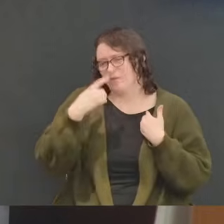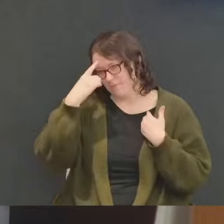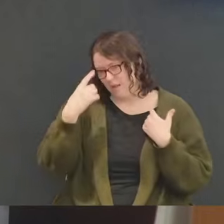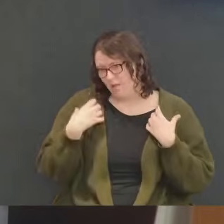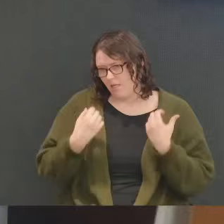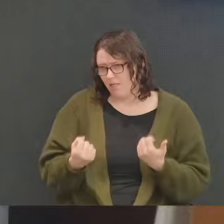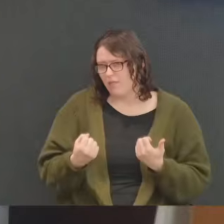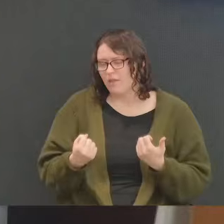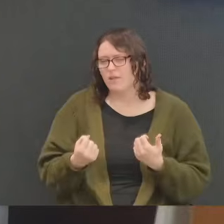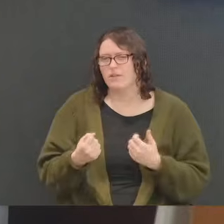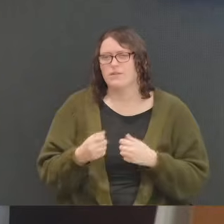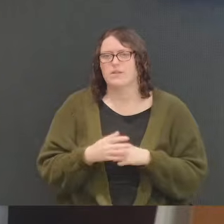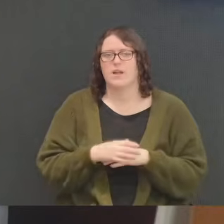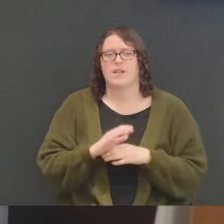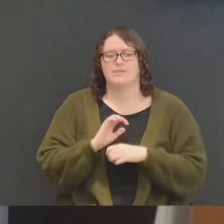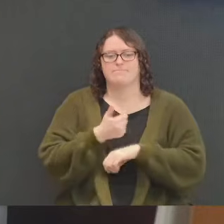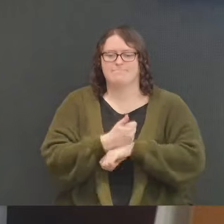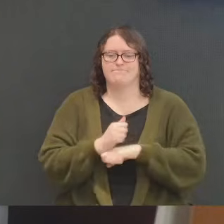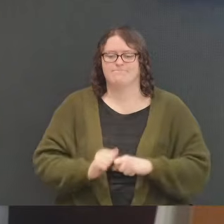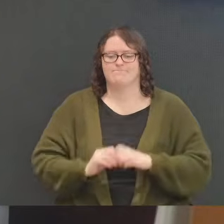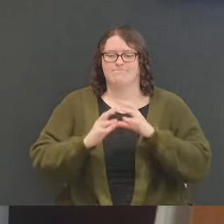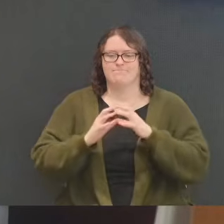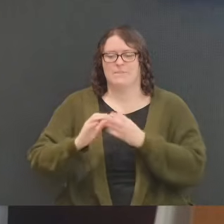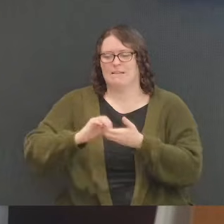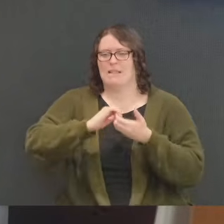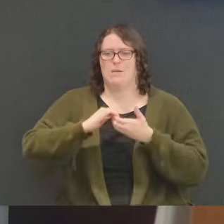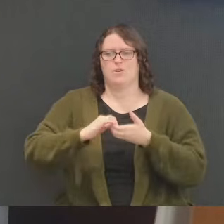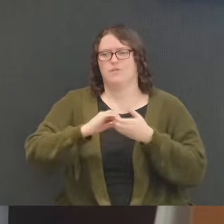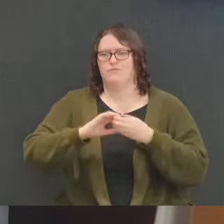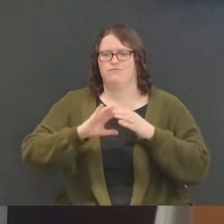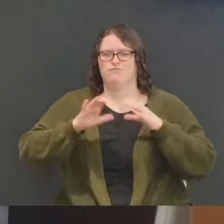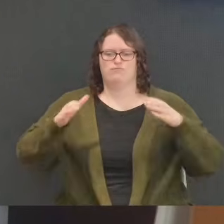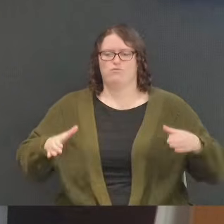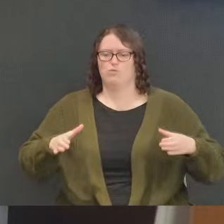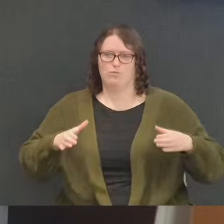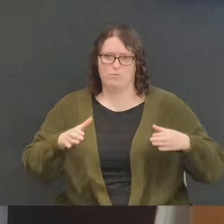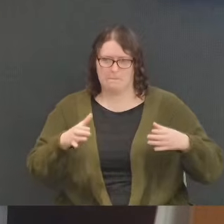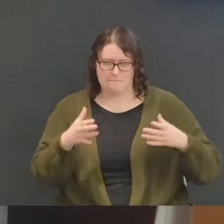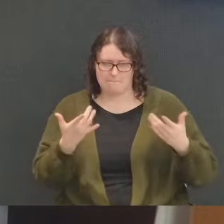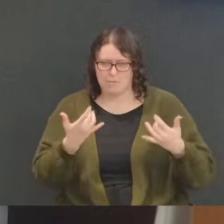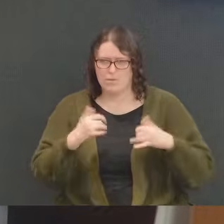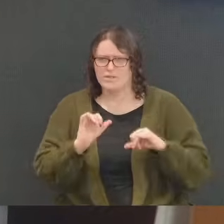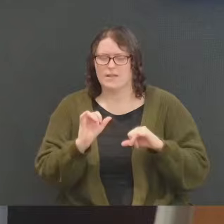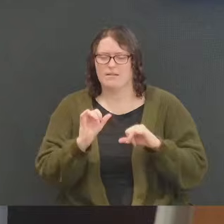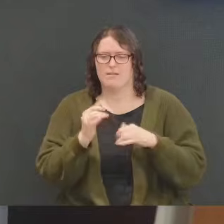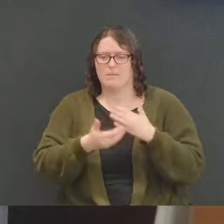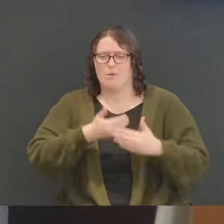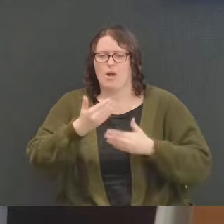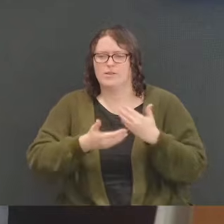of some sort of collaborative entity. still in the process of of of finding some information